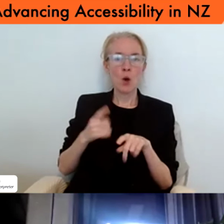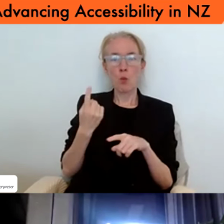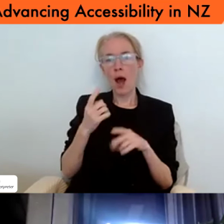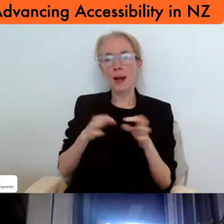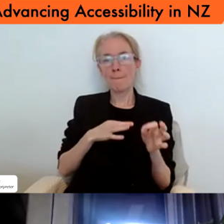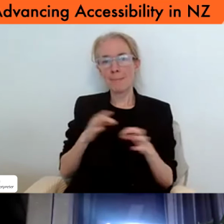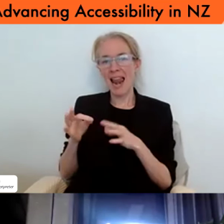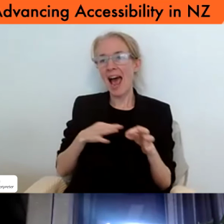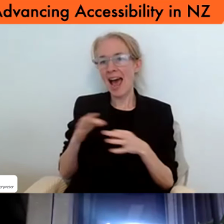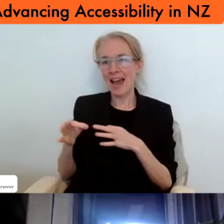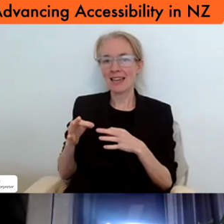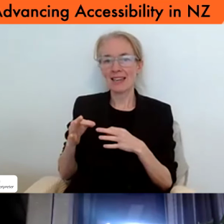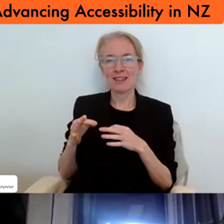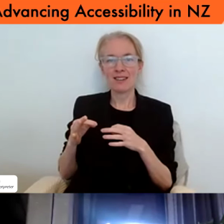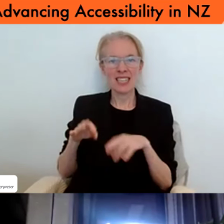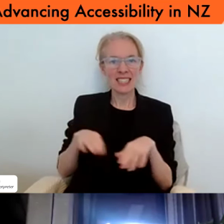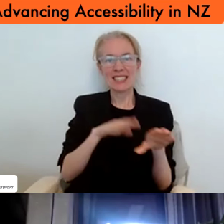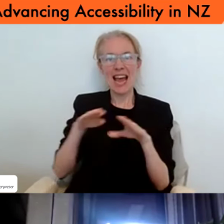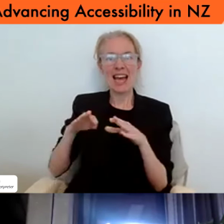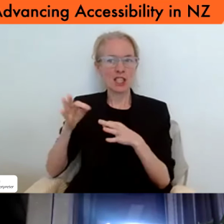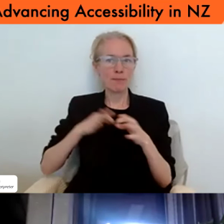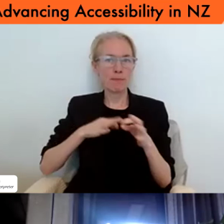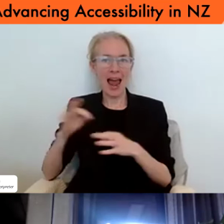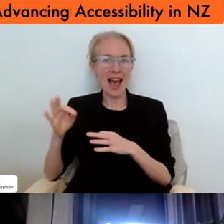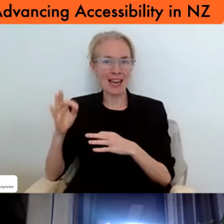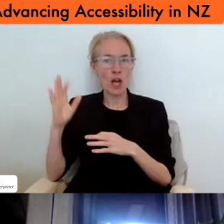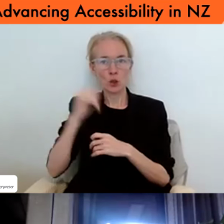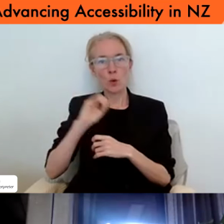That's evolved significantly now. So I think that's already happening,